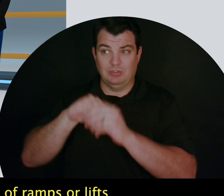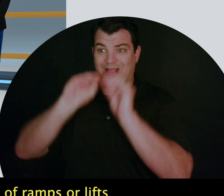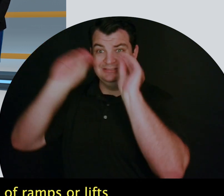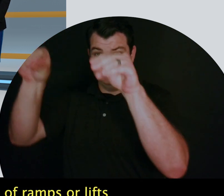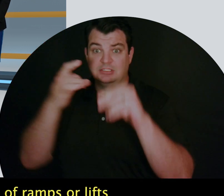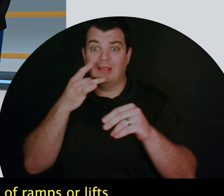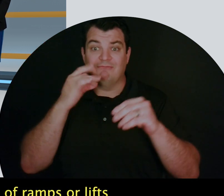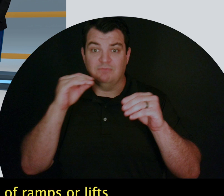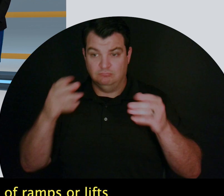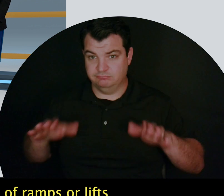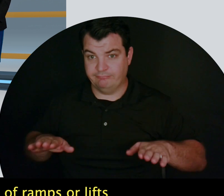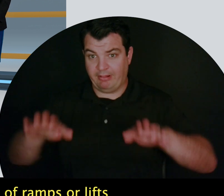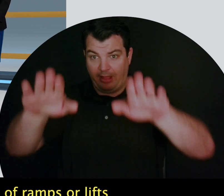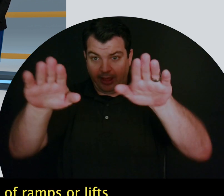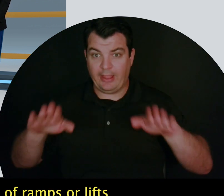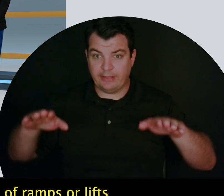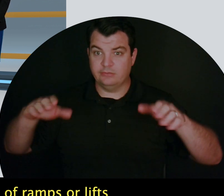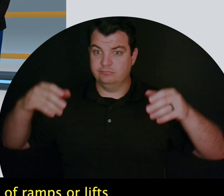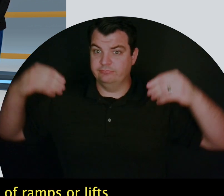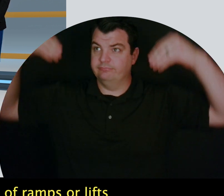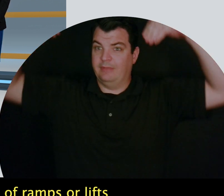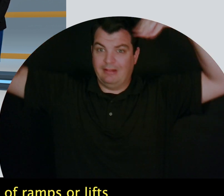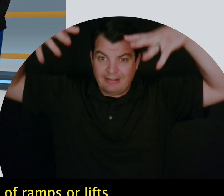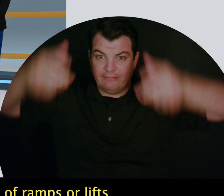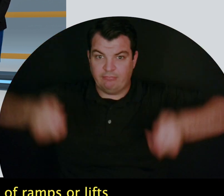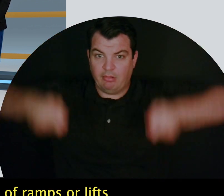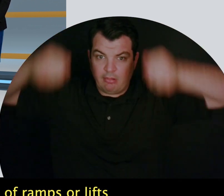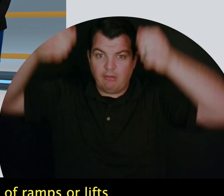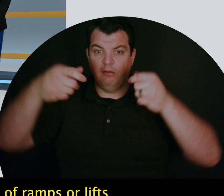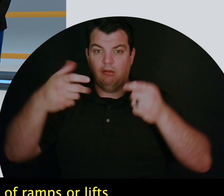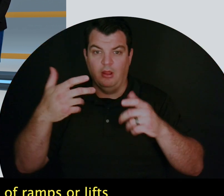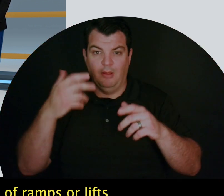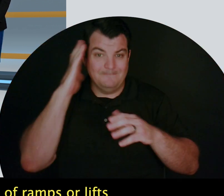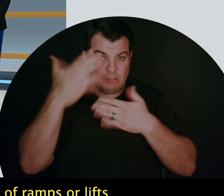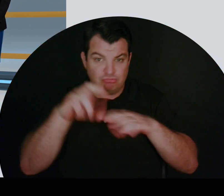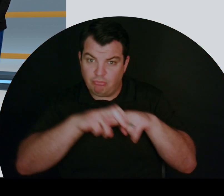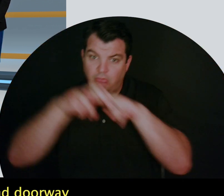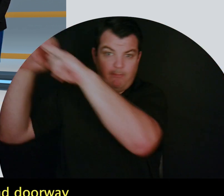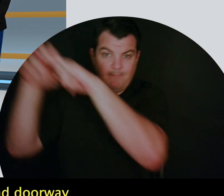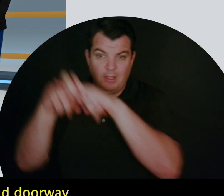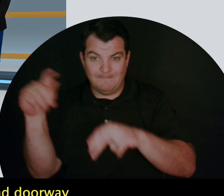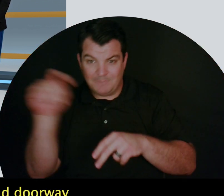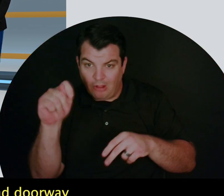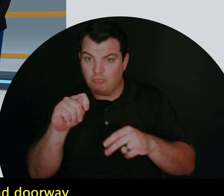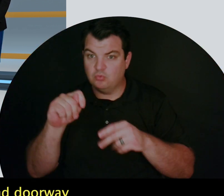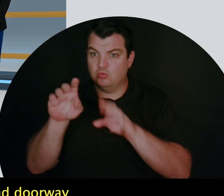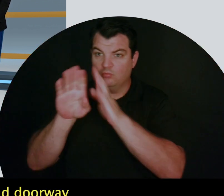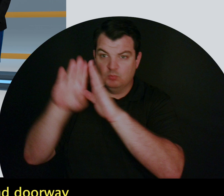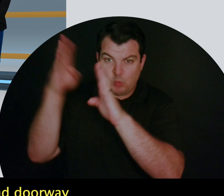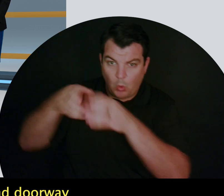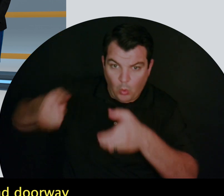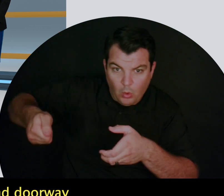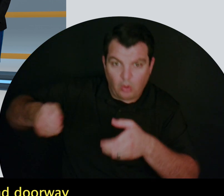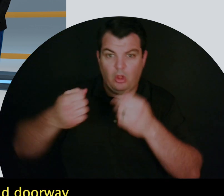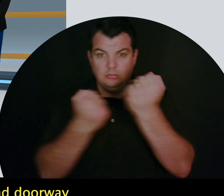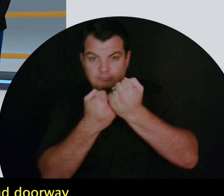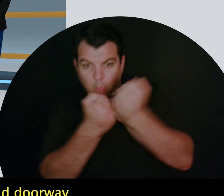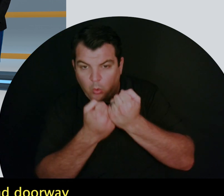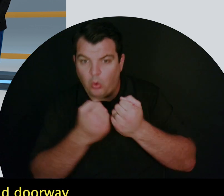Examples include installation of ramps or lifts to access the residence in kitchen, bedroom, bathroom and doorway modifications.